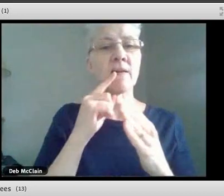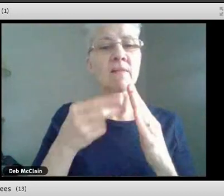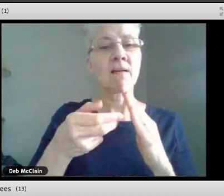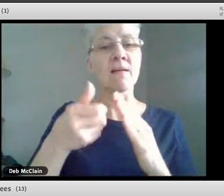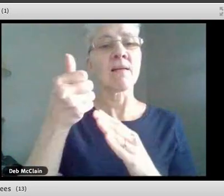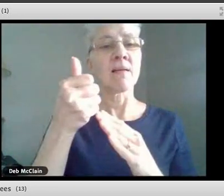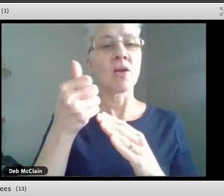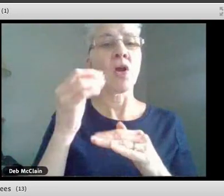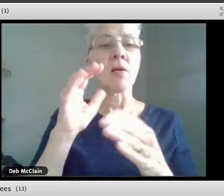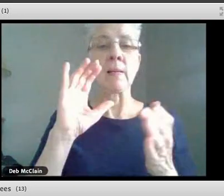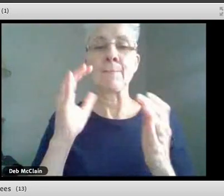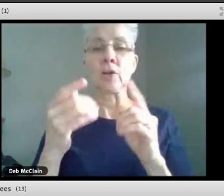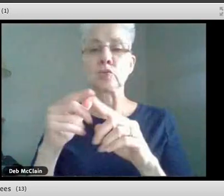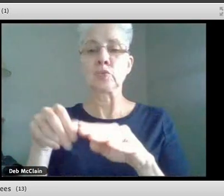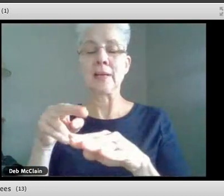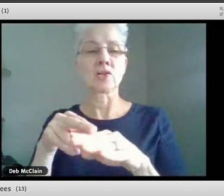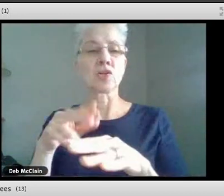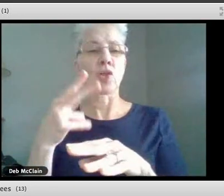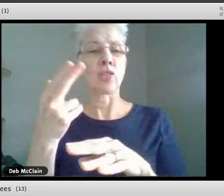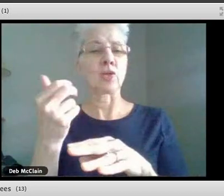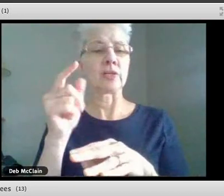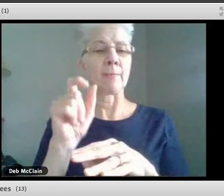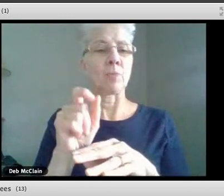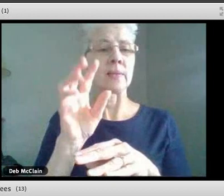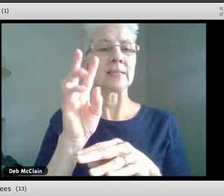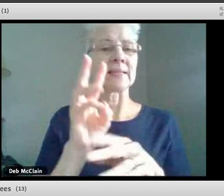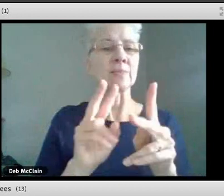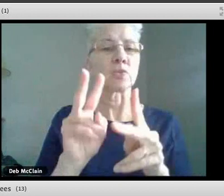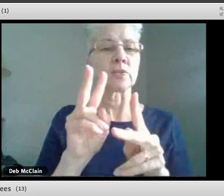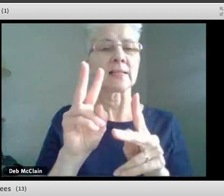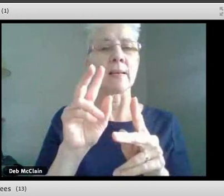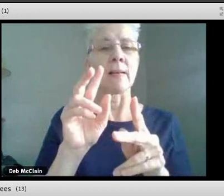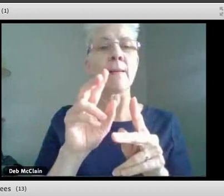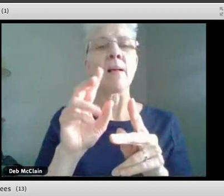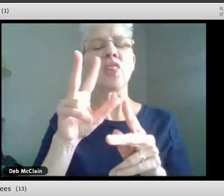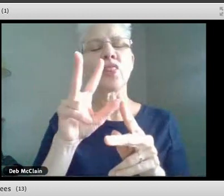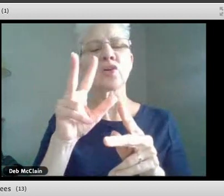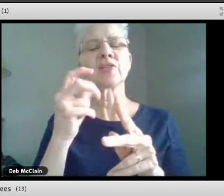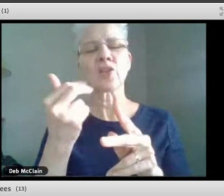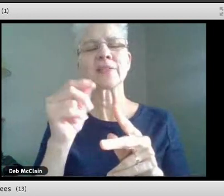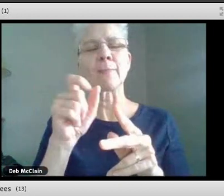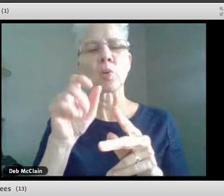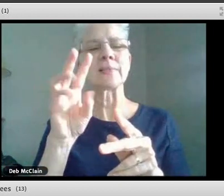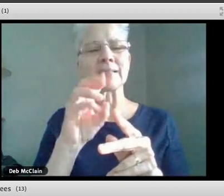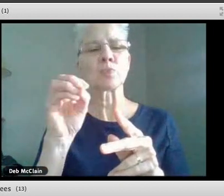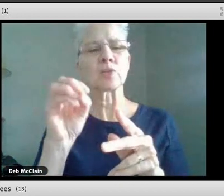with 13.6 percent for people of all ages, and, again, it's that same age group of 75